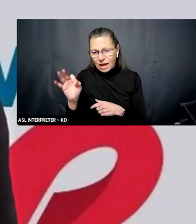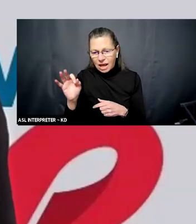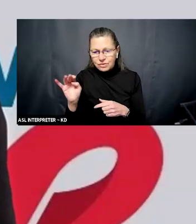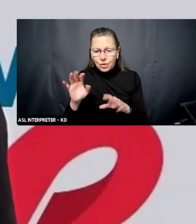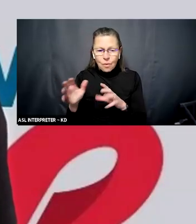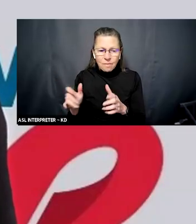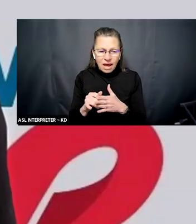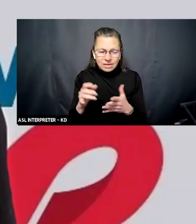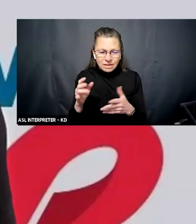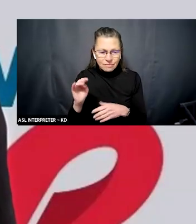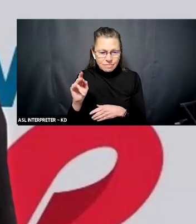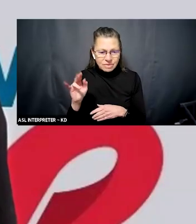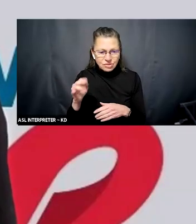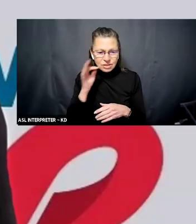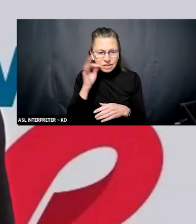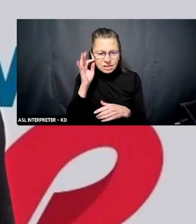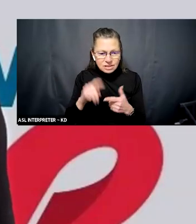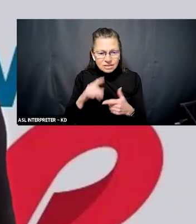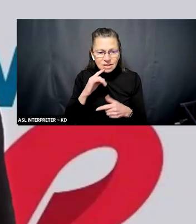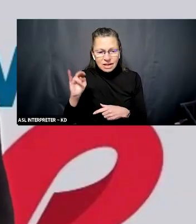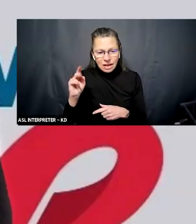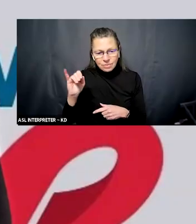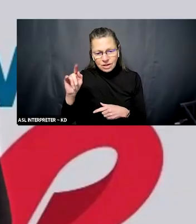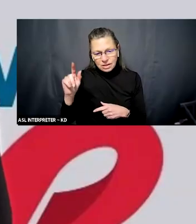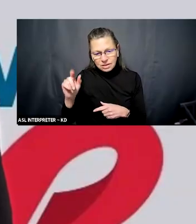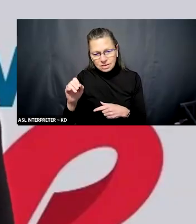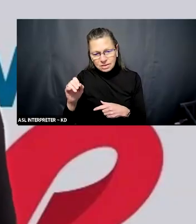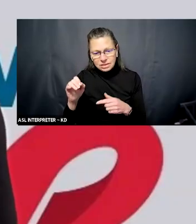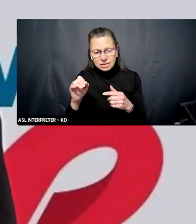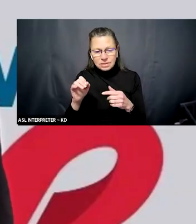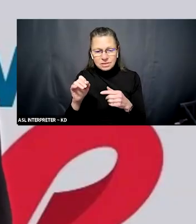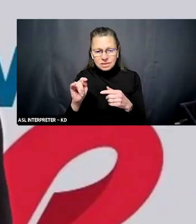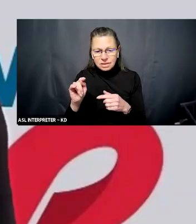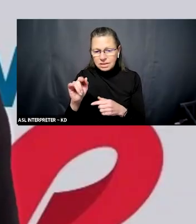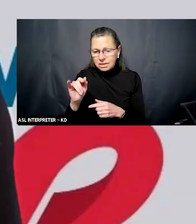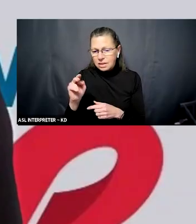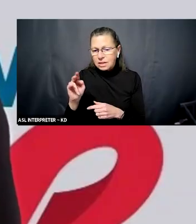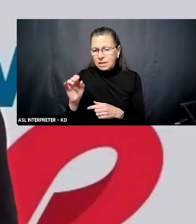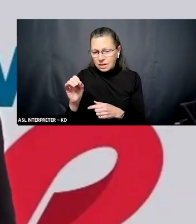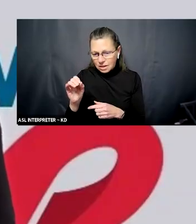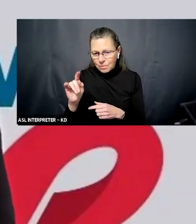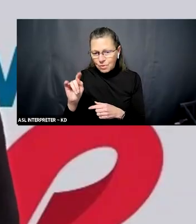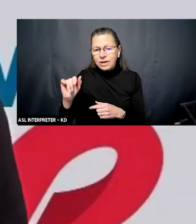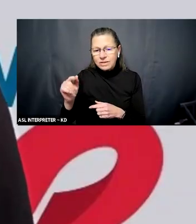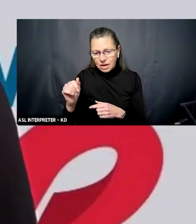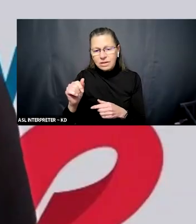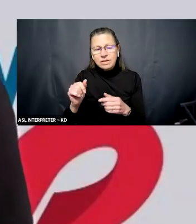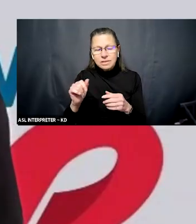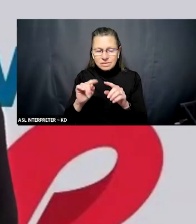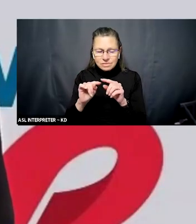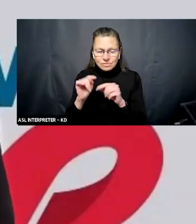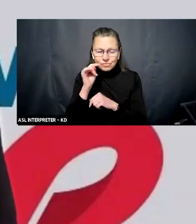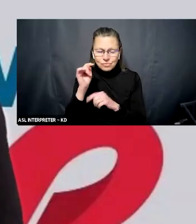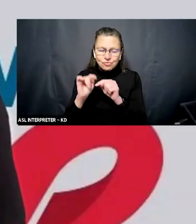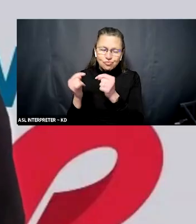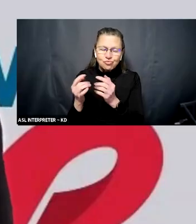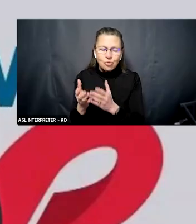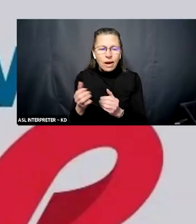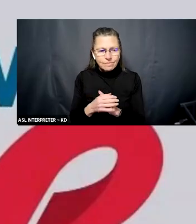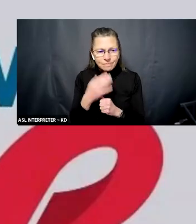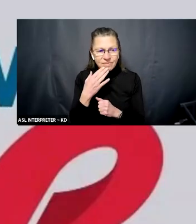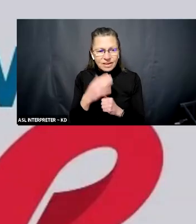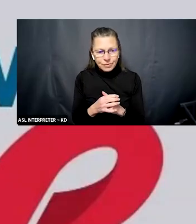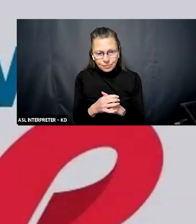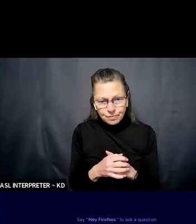Gabrielino/Tongva Nation, Gabrielino Tongva Tribe. [Navajo phrase spoken] Thank you.